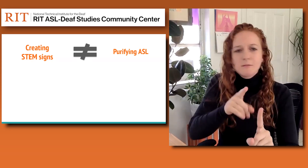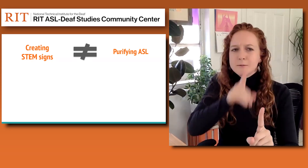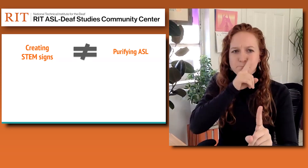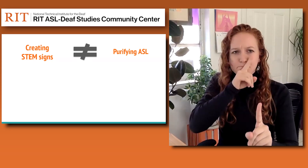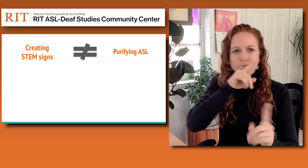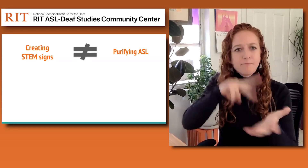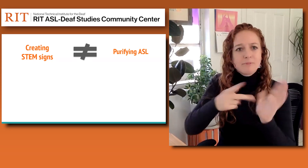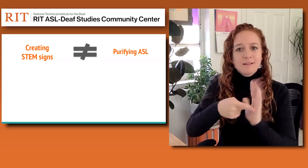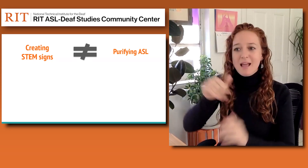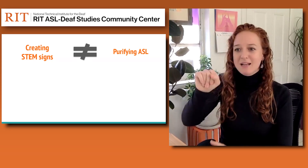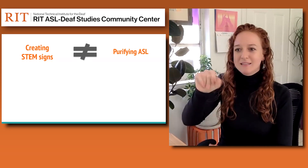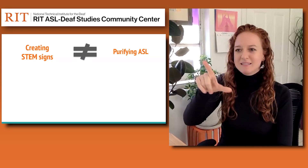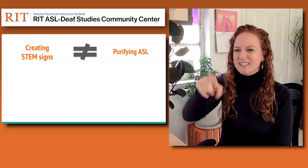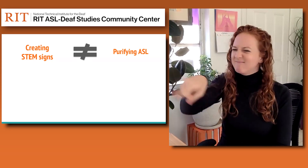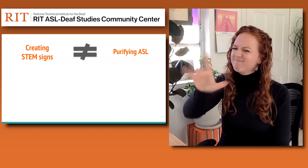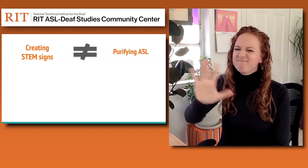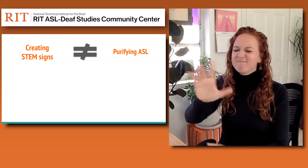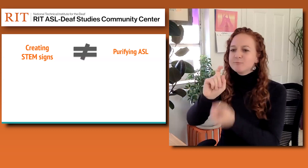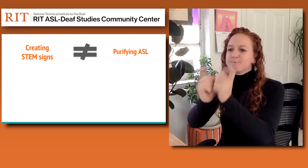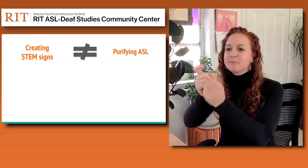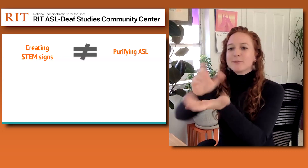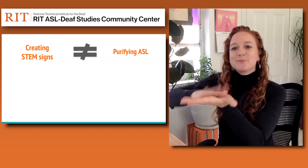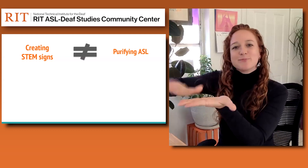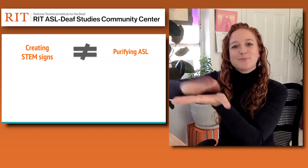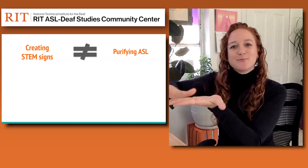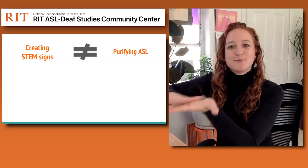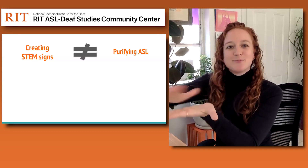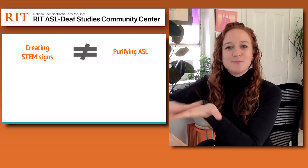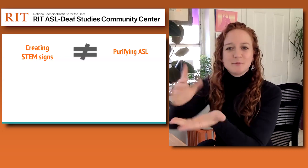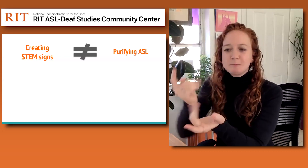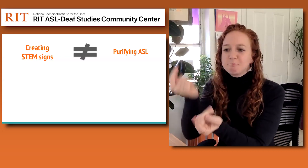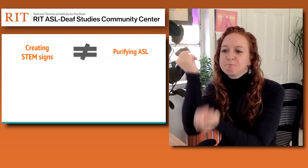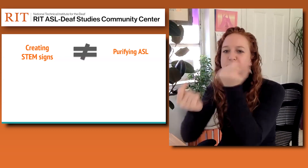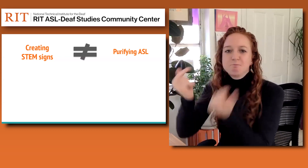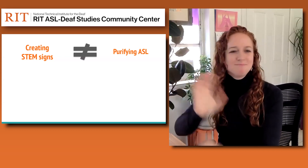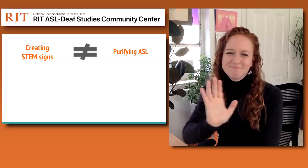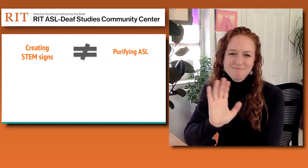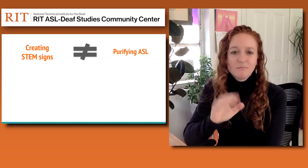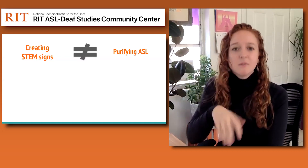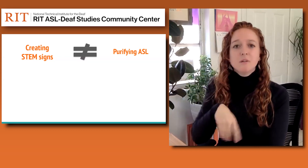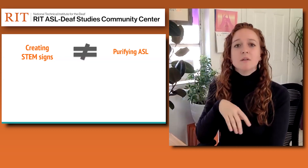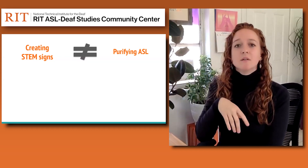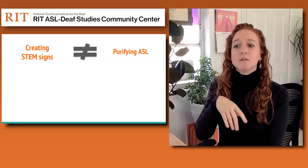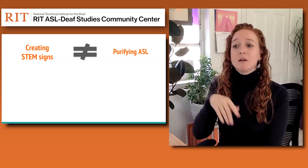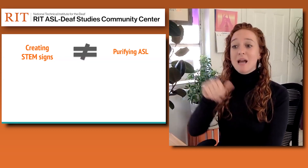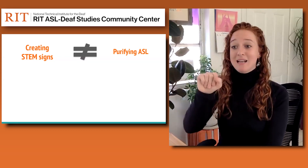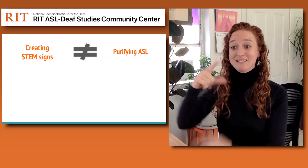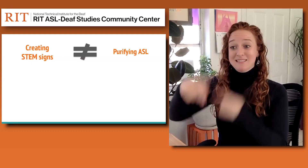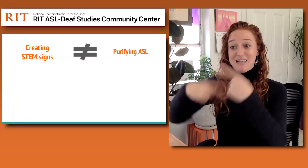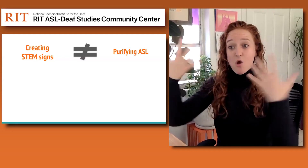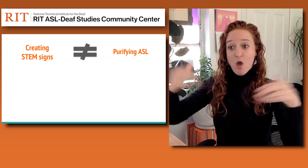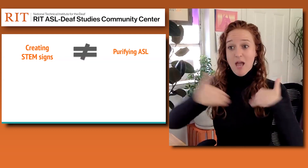it's...we're not saying that, oh, we're purifying, that we're cleaning up ASL,